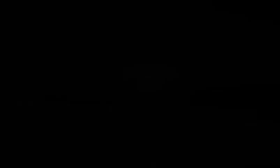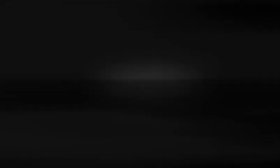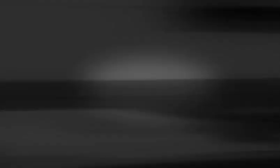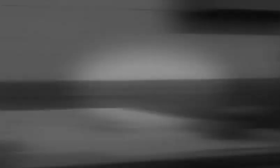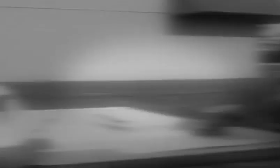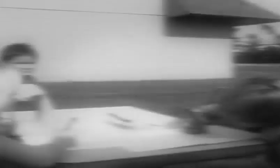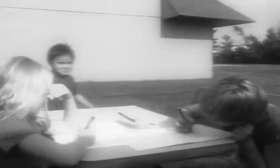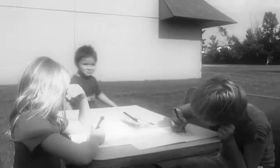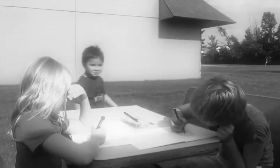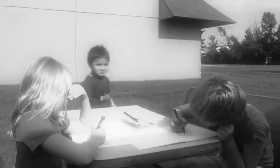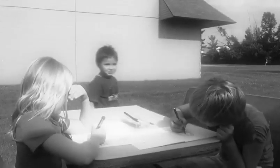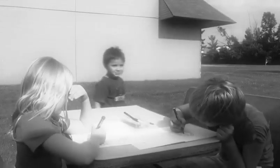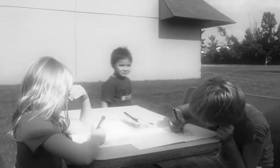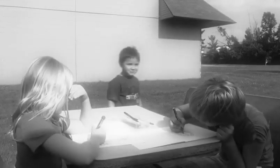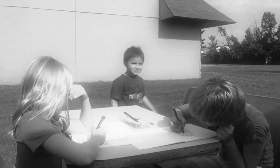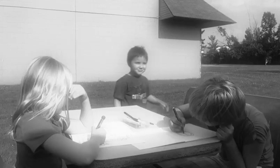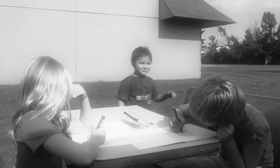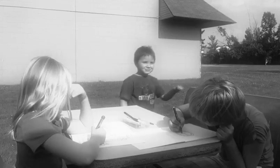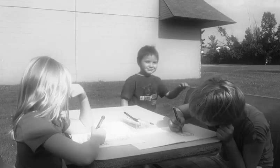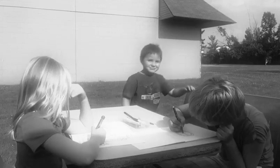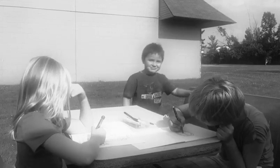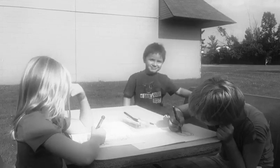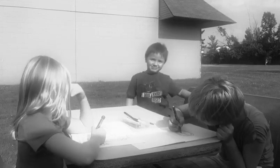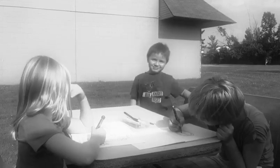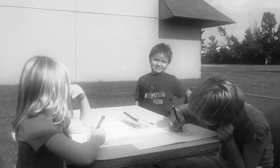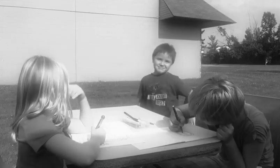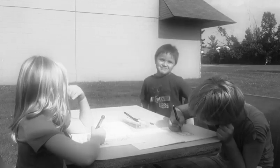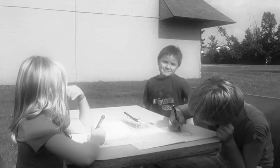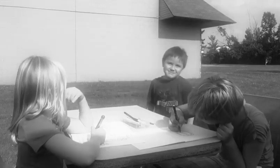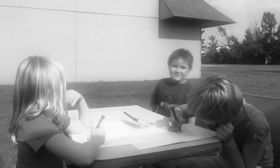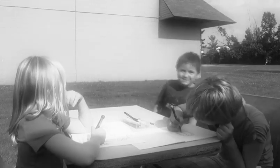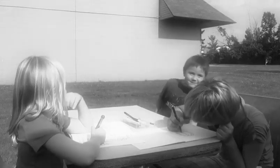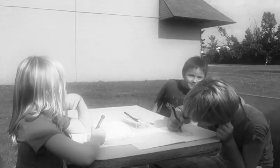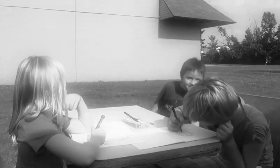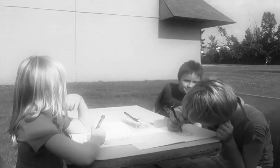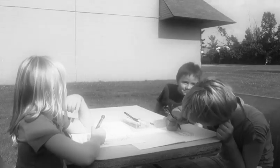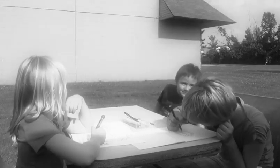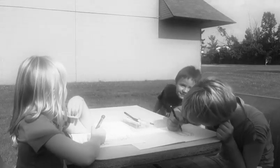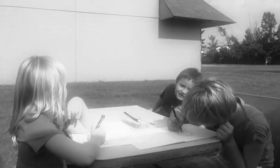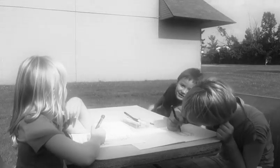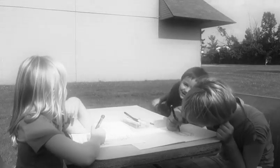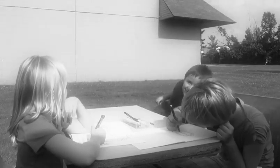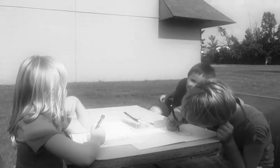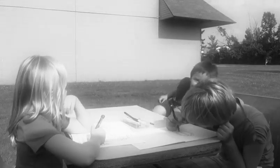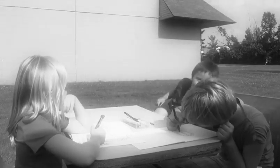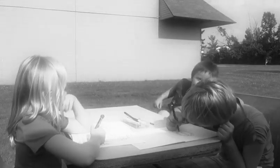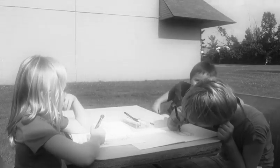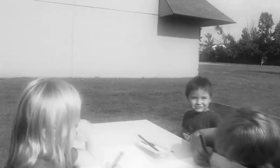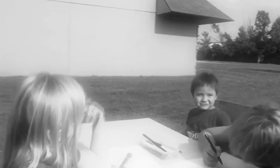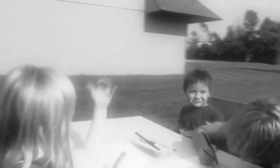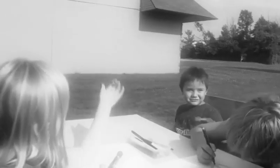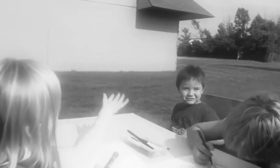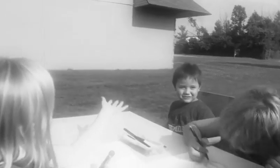I remember a time when I approached two white girls and asked them to play